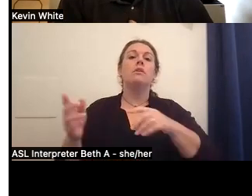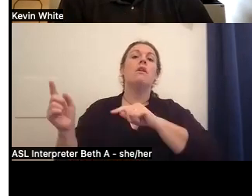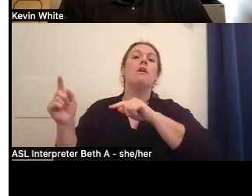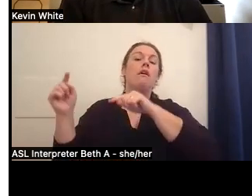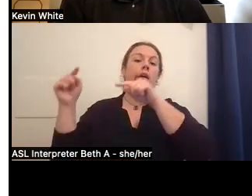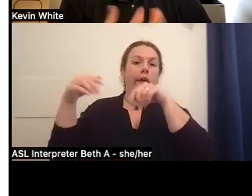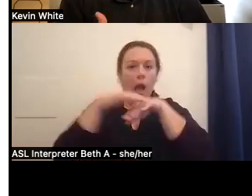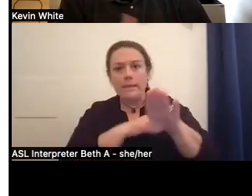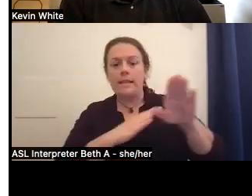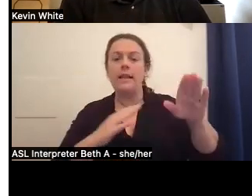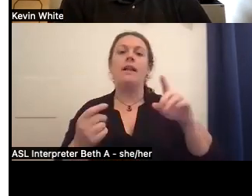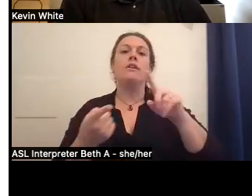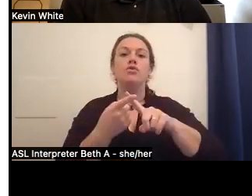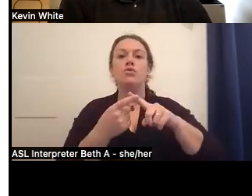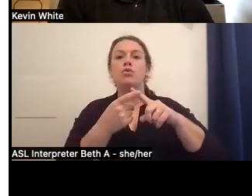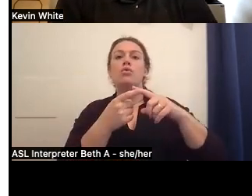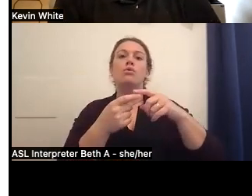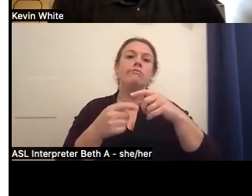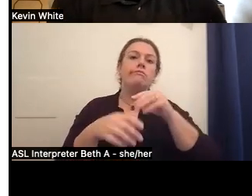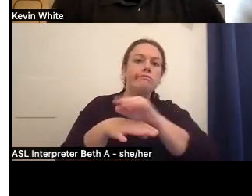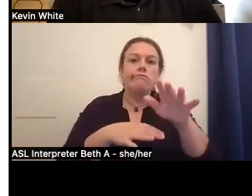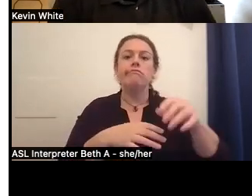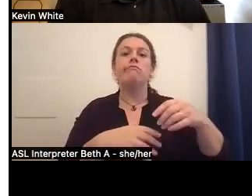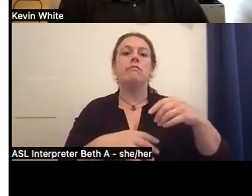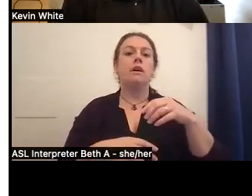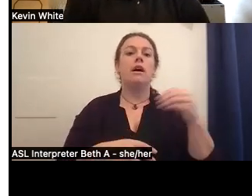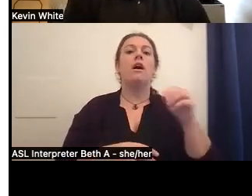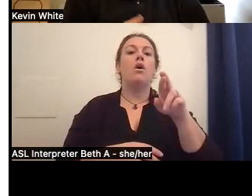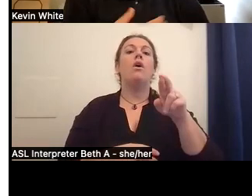the culture. This leads the revitalization movements in the the 18th and 19th century,